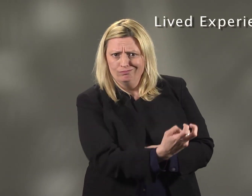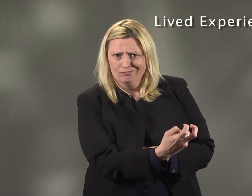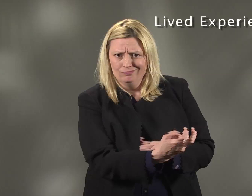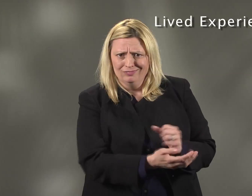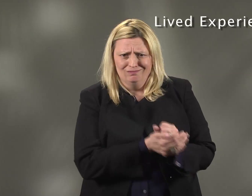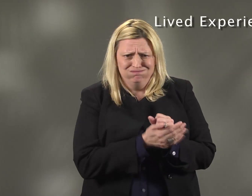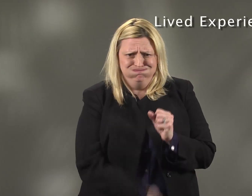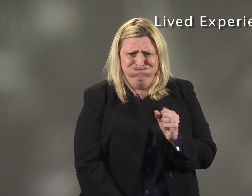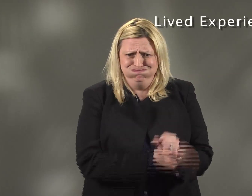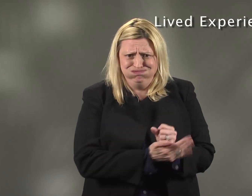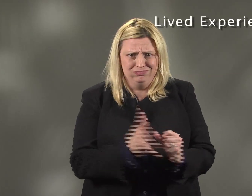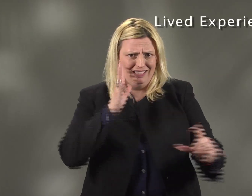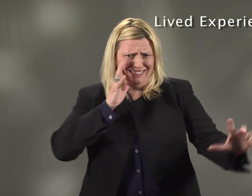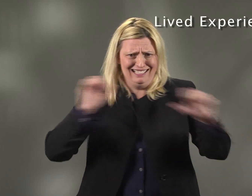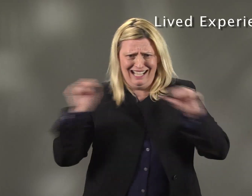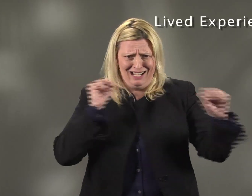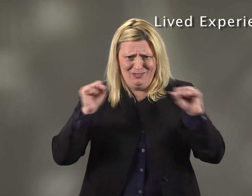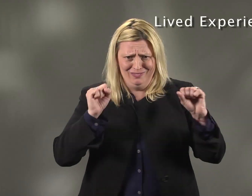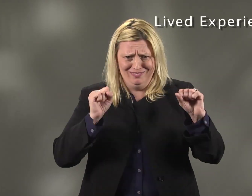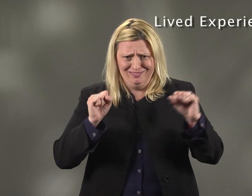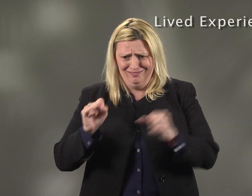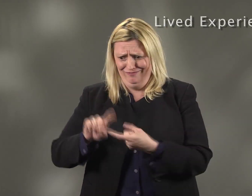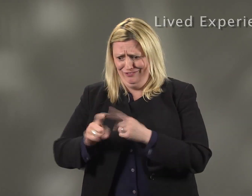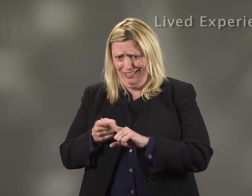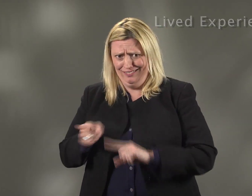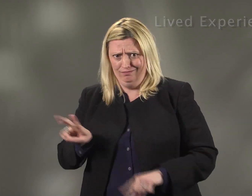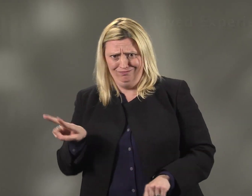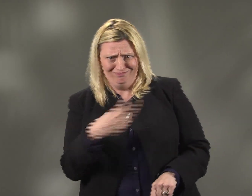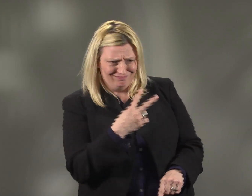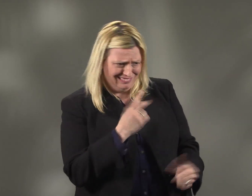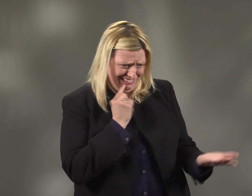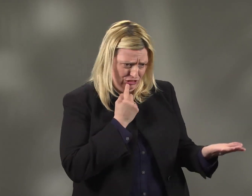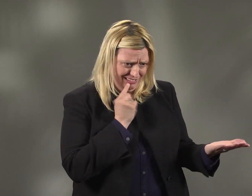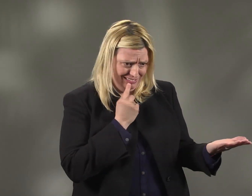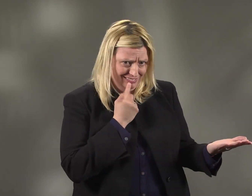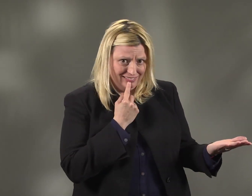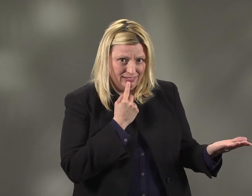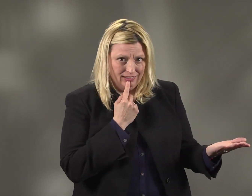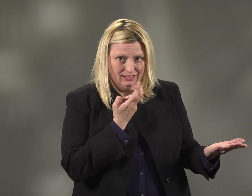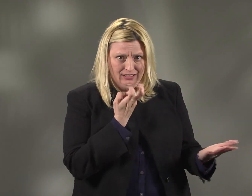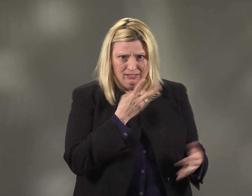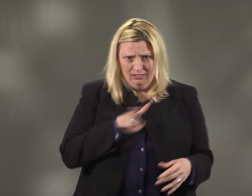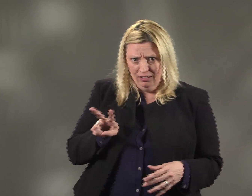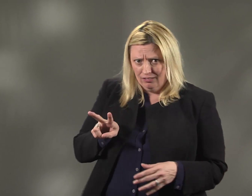when a student near her farted very loudly. My friend looked at him and said, "Seriously?"